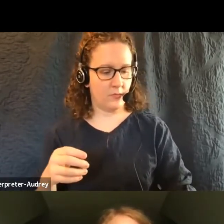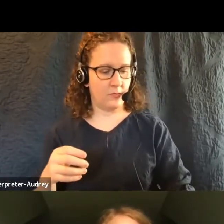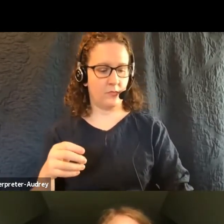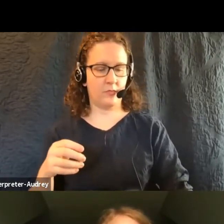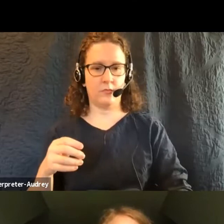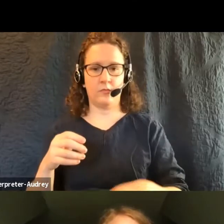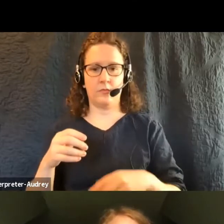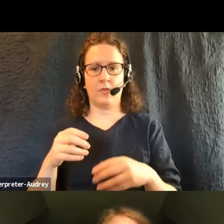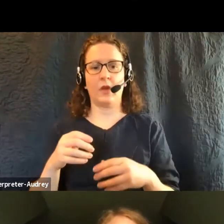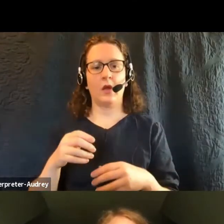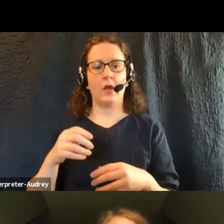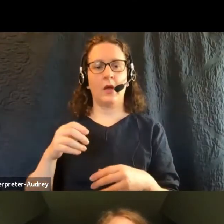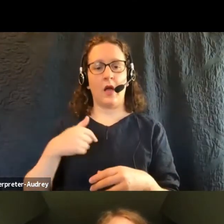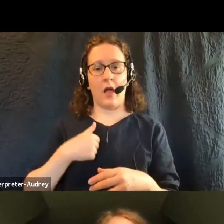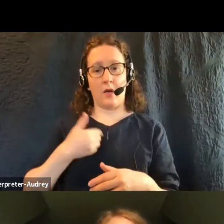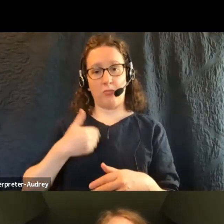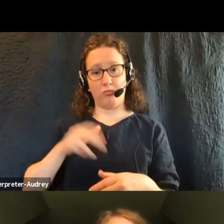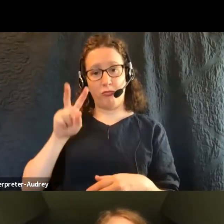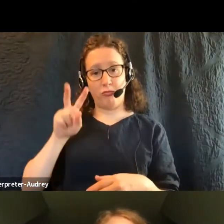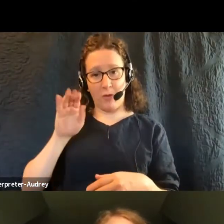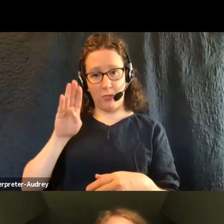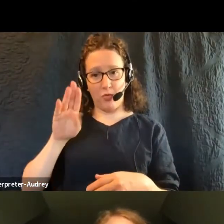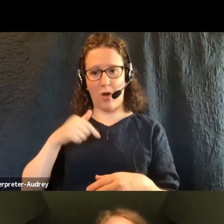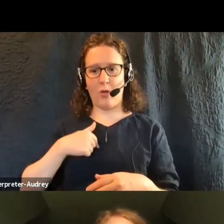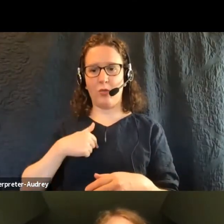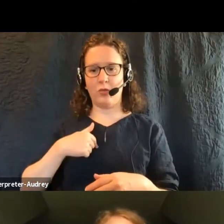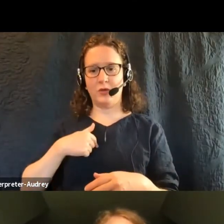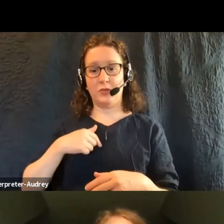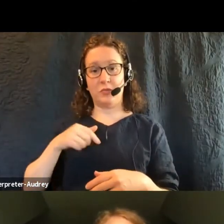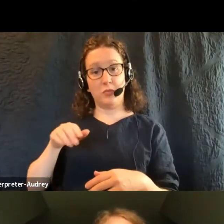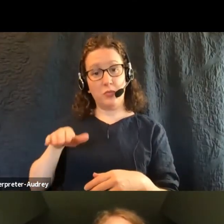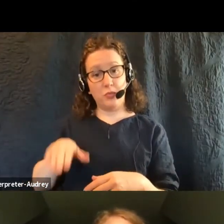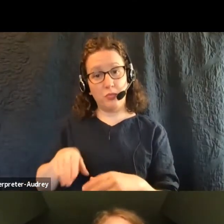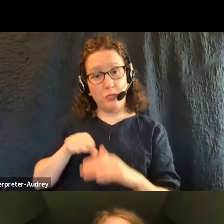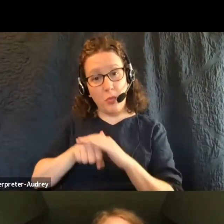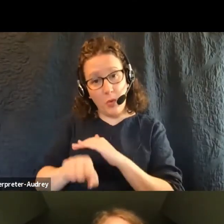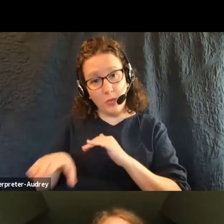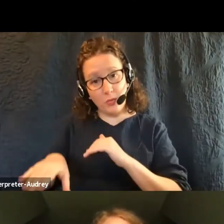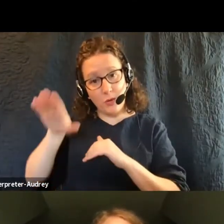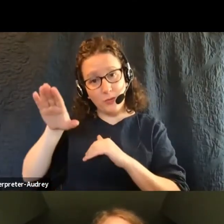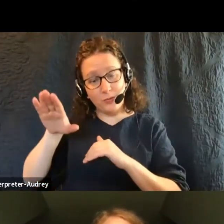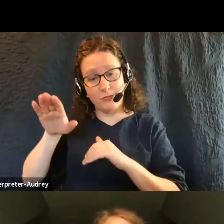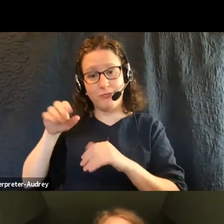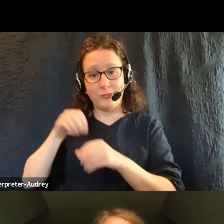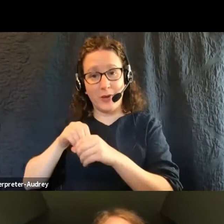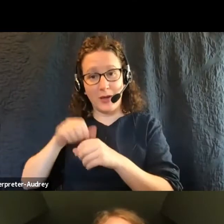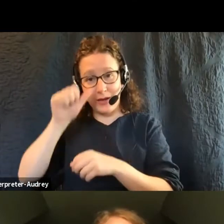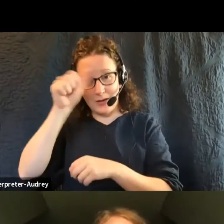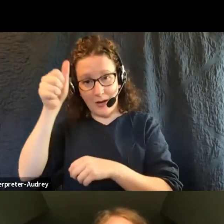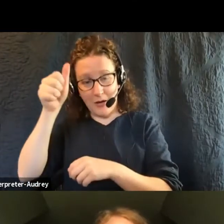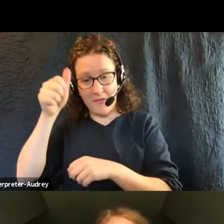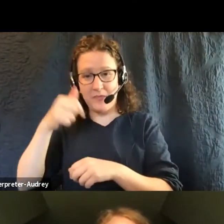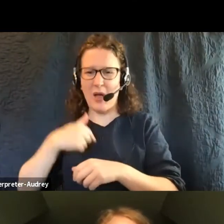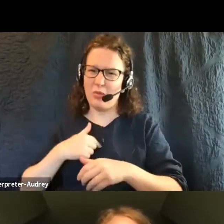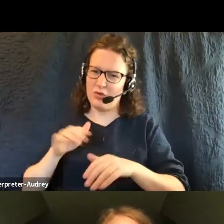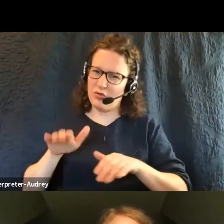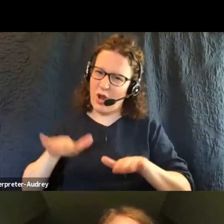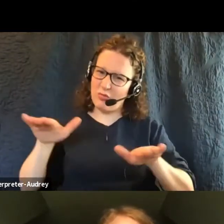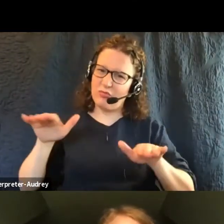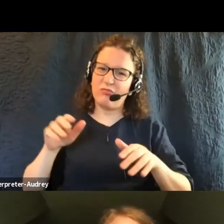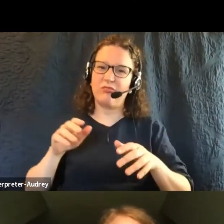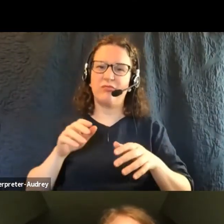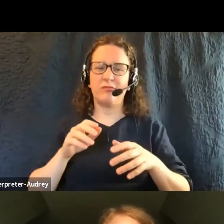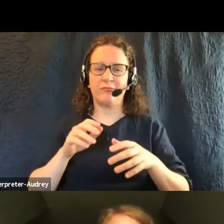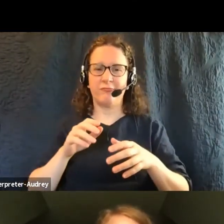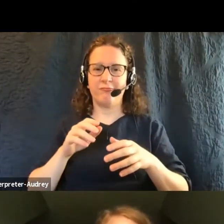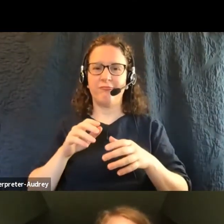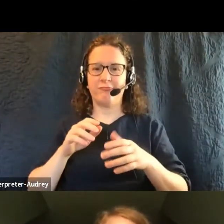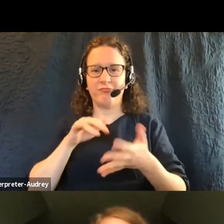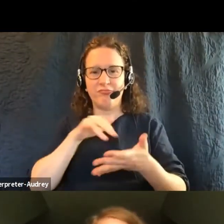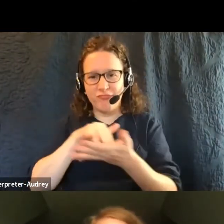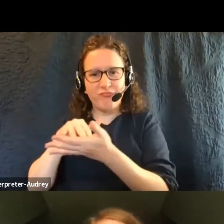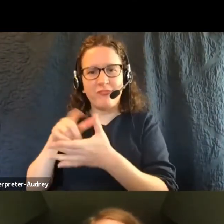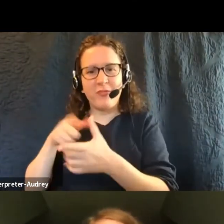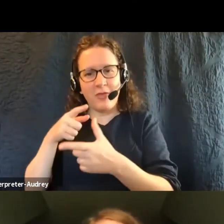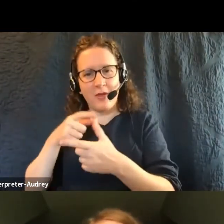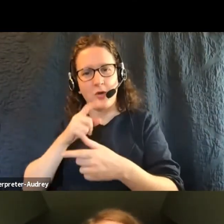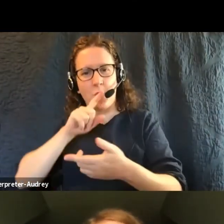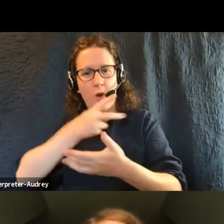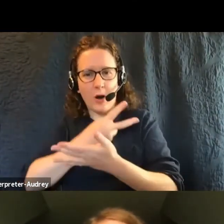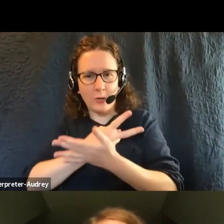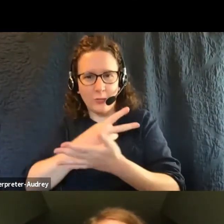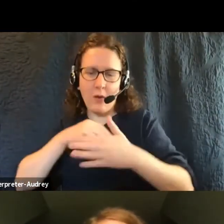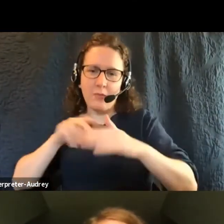I studied undergrad there and then I moved to the UK and moved to Scotland in the UK for